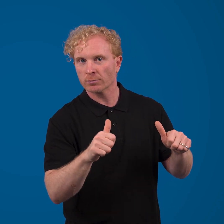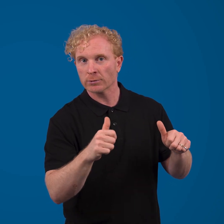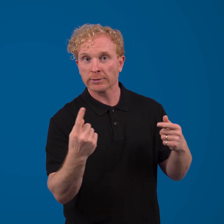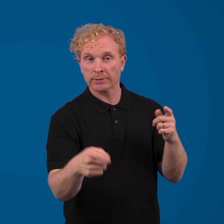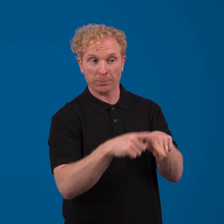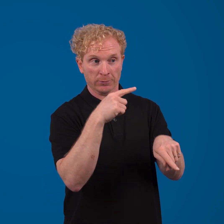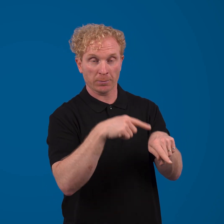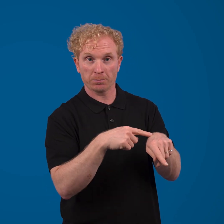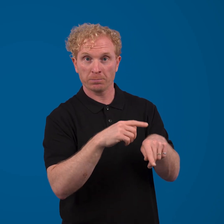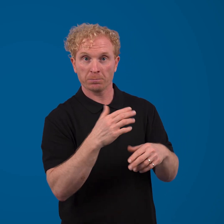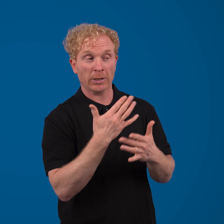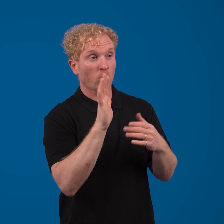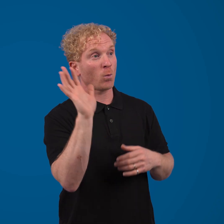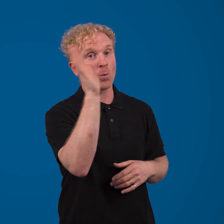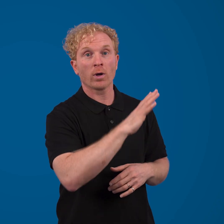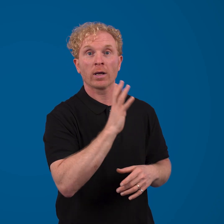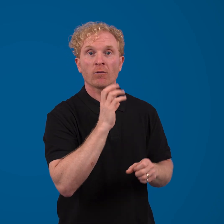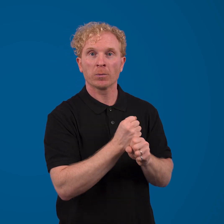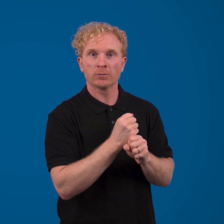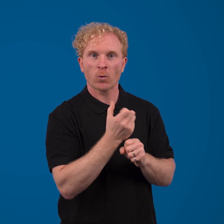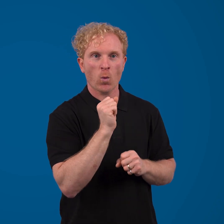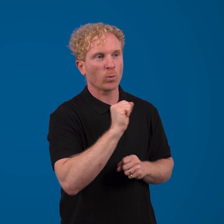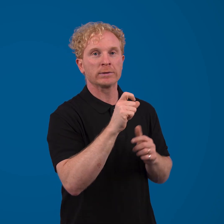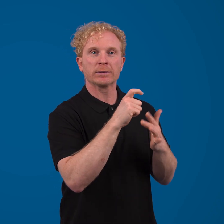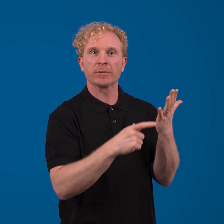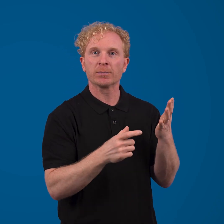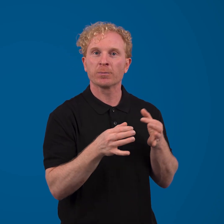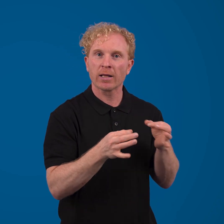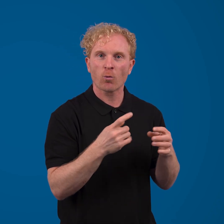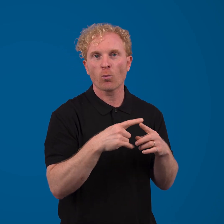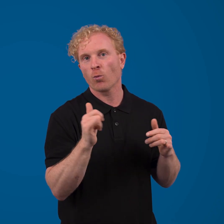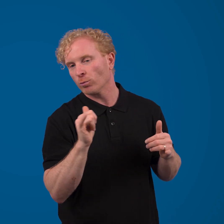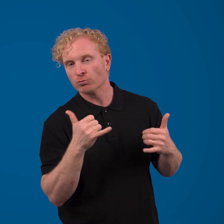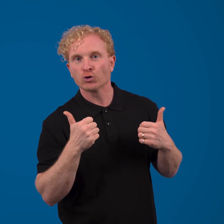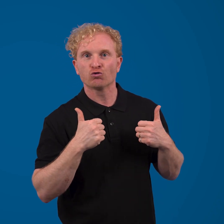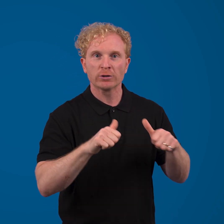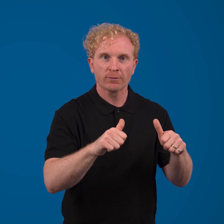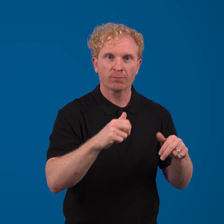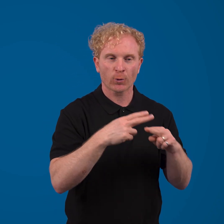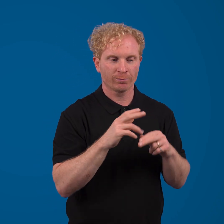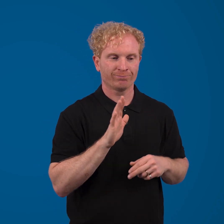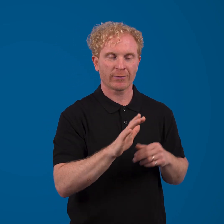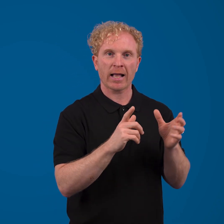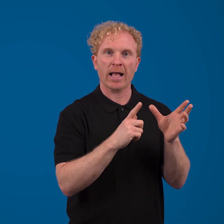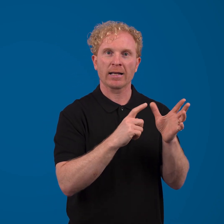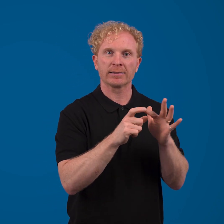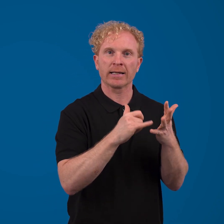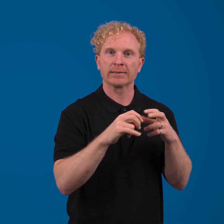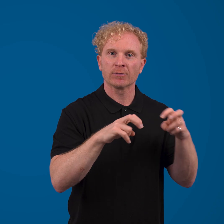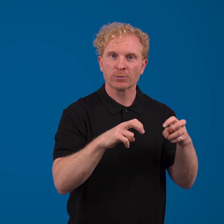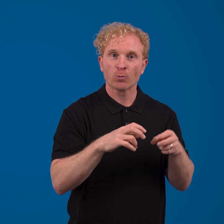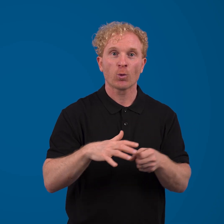While many governments use their own disability plan or strategy for their ADS activities,